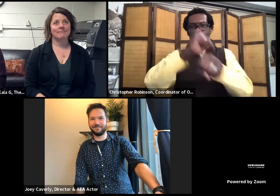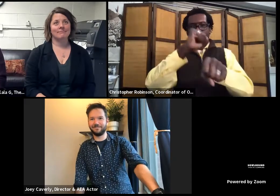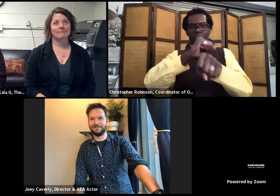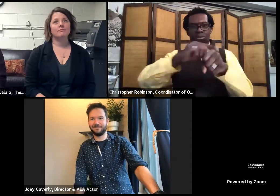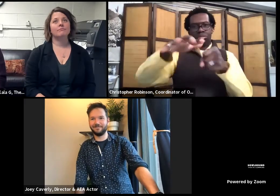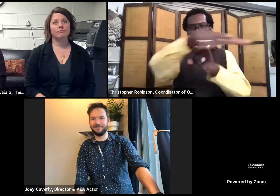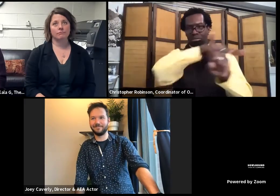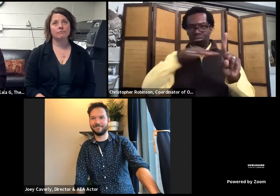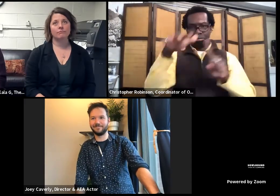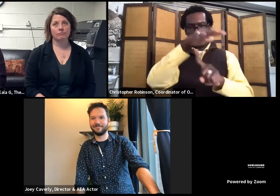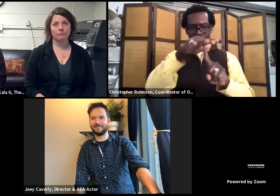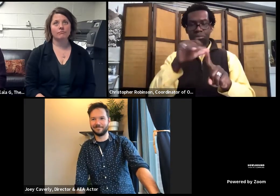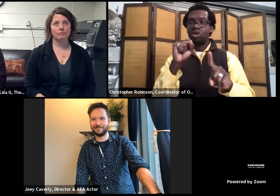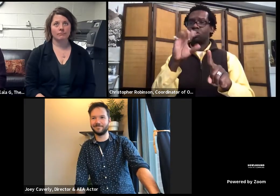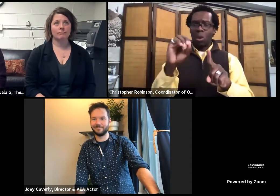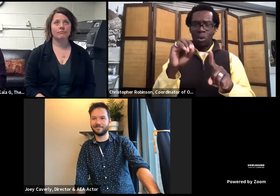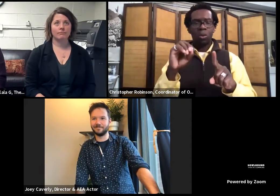We already have deaf people working in the field